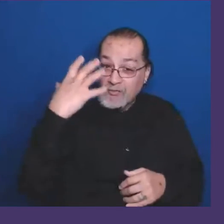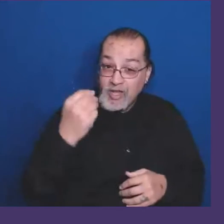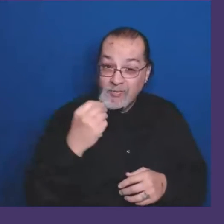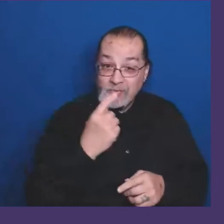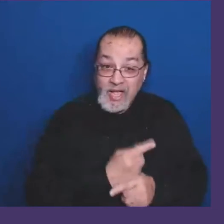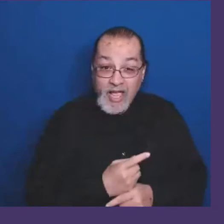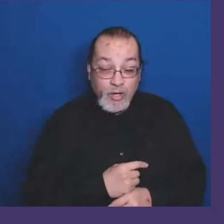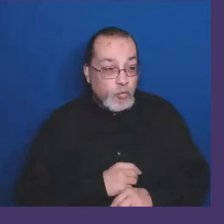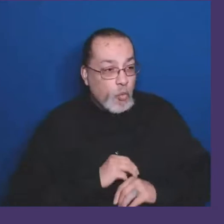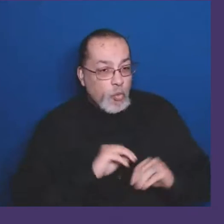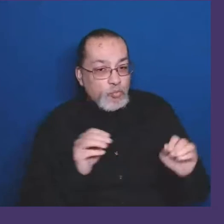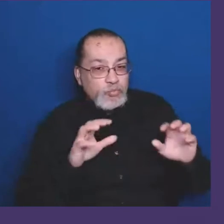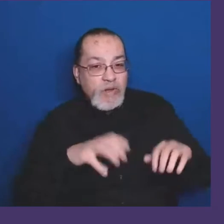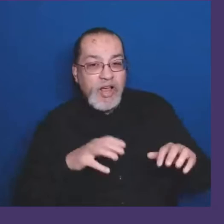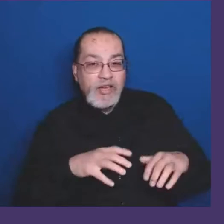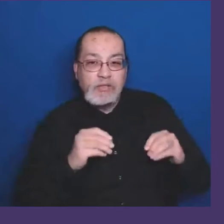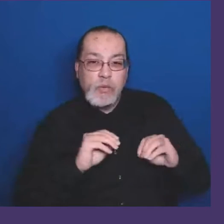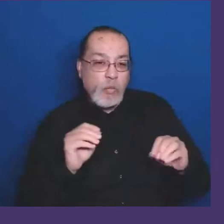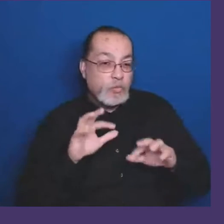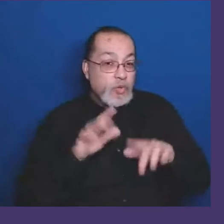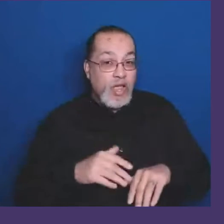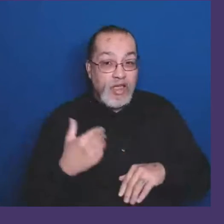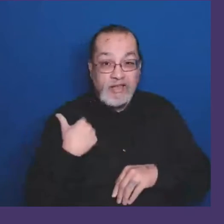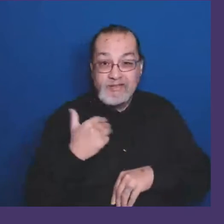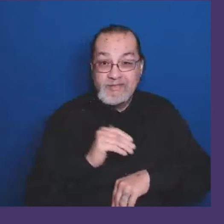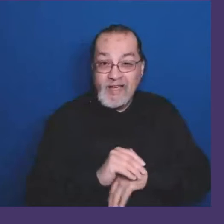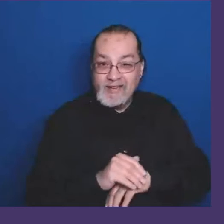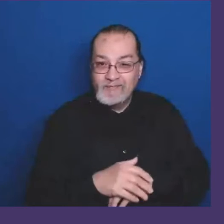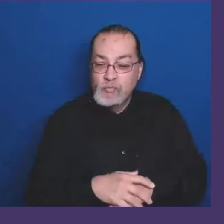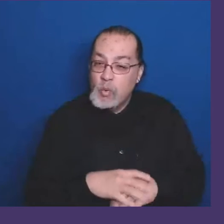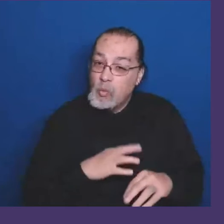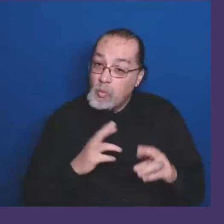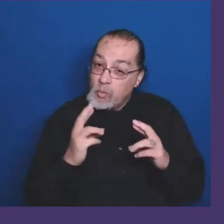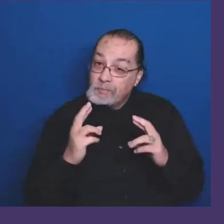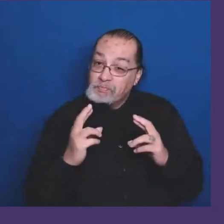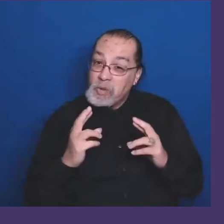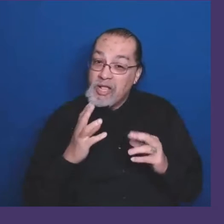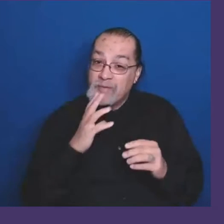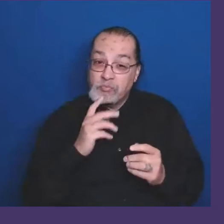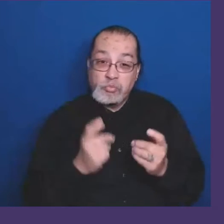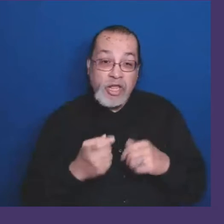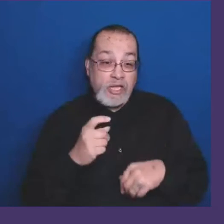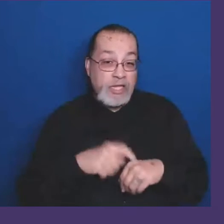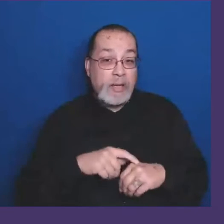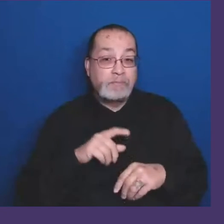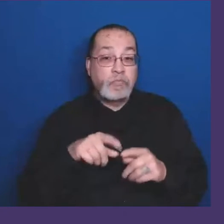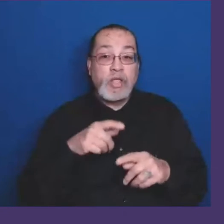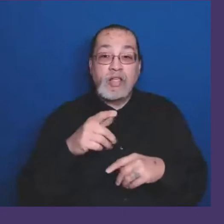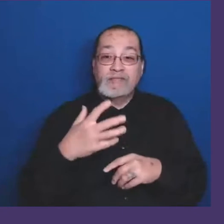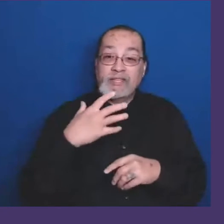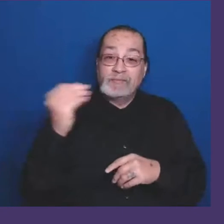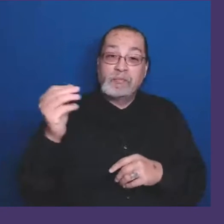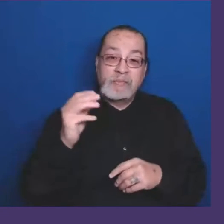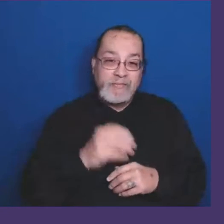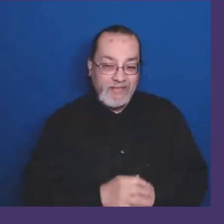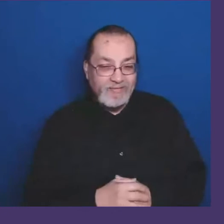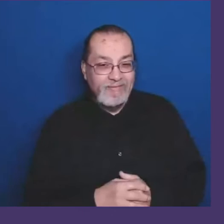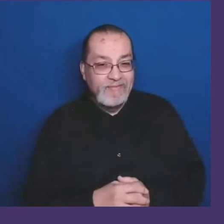Jenny Lay-Flurrie: Well, fingers crossed. It may be changed by the time you get it back out there. Ilene Arenberg: Yeah. Jenny Lay-Flurrie: We're in a dark studio. Thank you both for being here today.